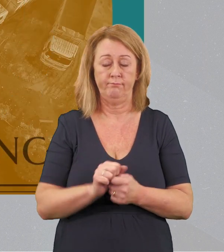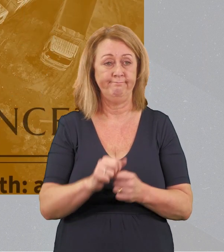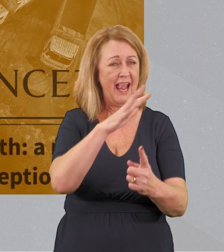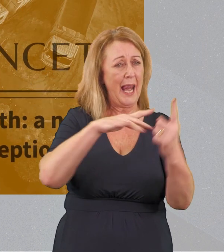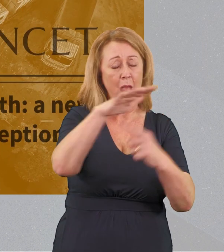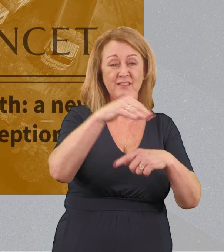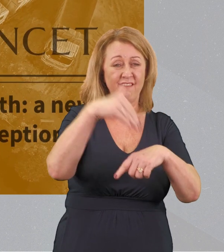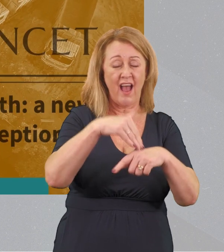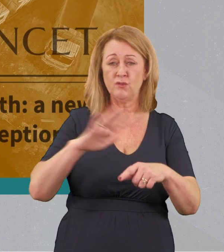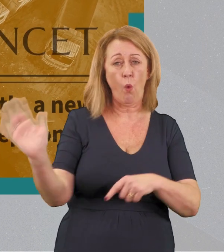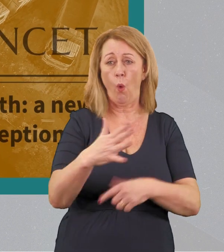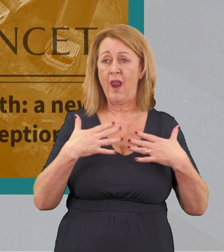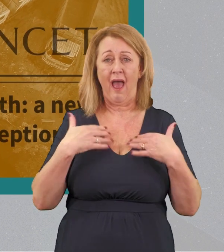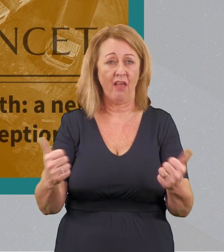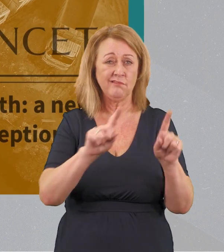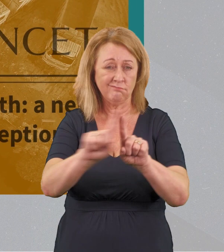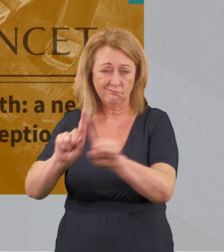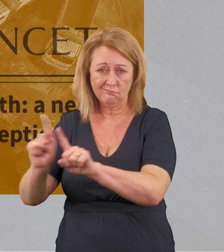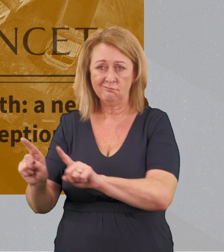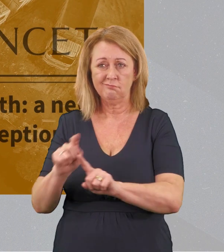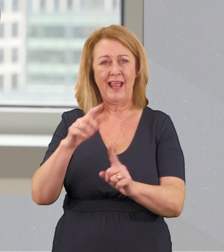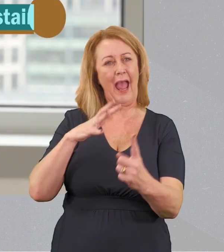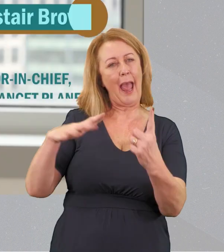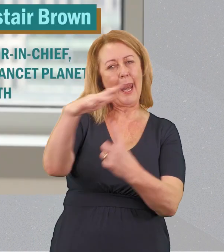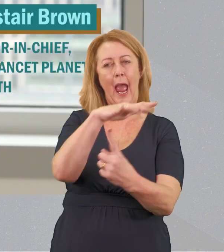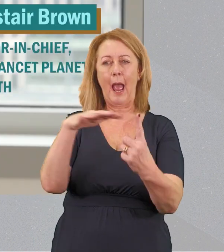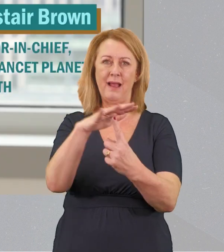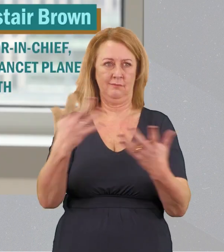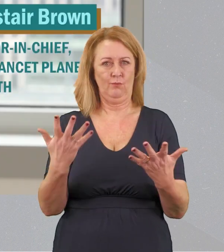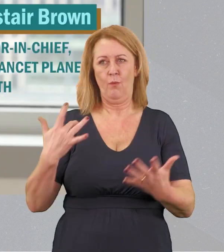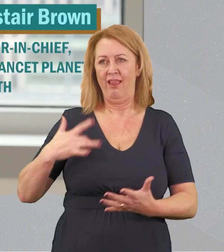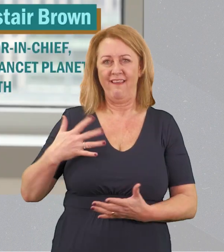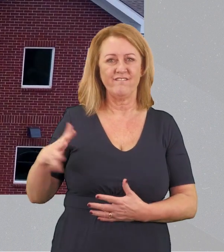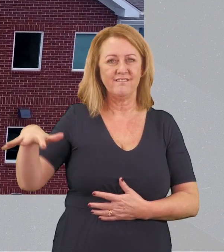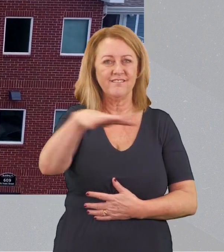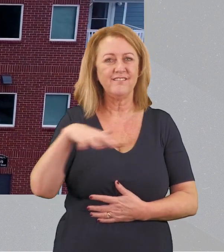Climate affects almost every aspect of health to varying degrees. Climate is the kind of context in which we live.